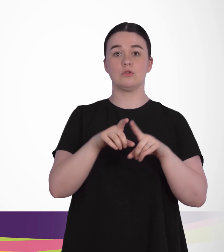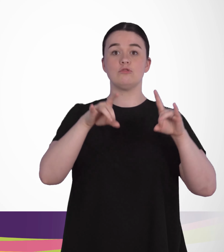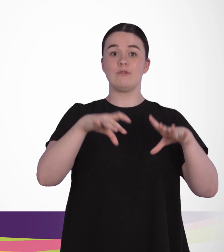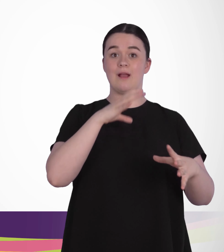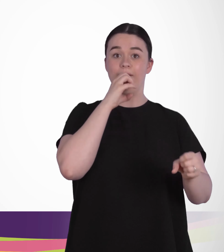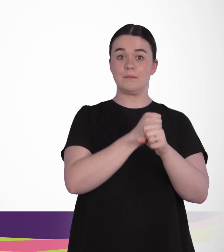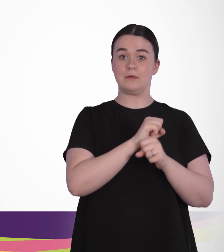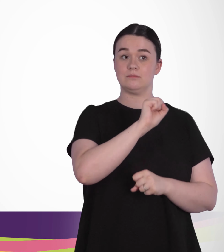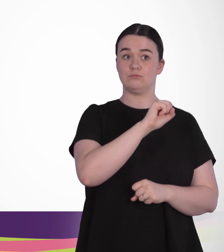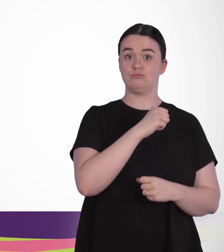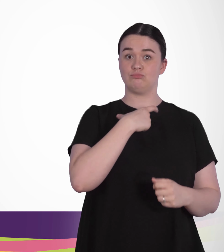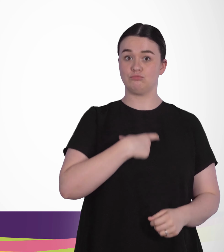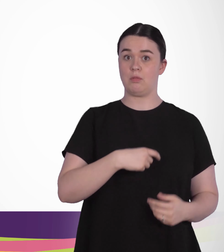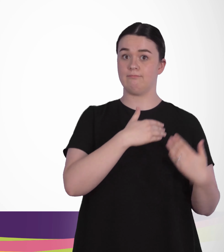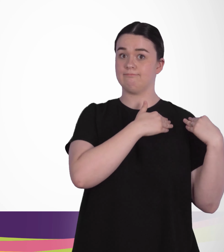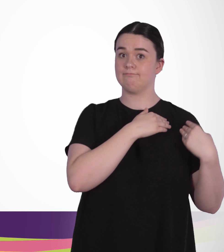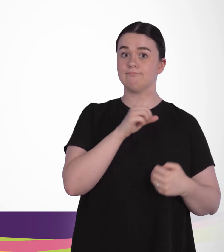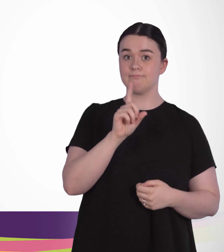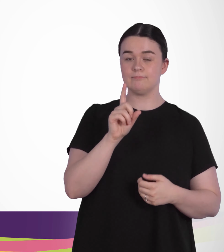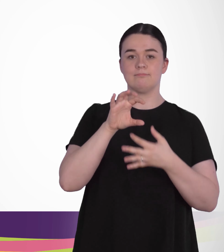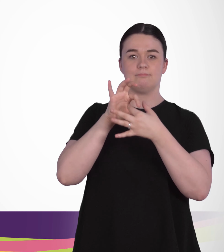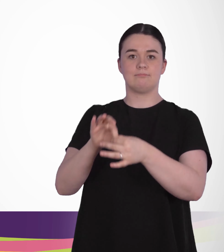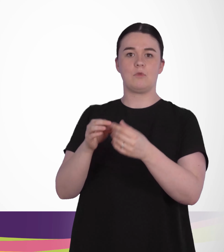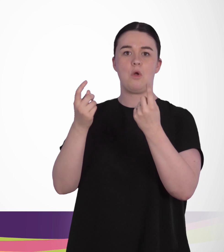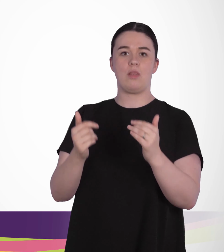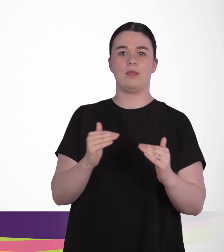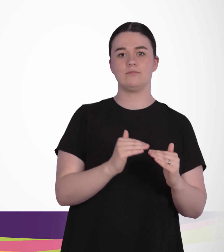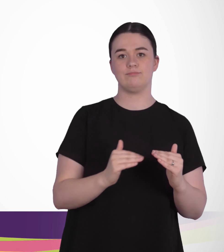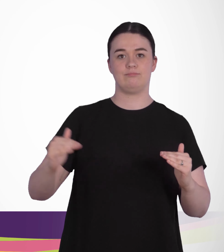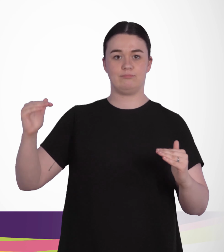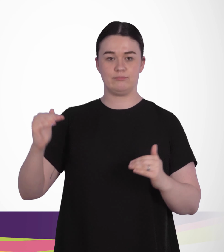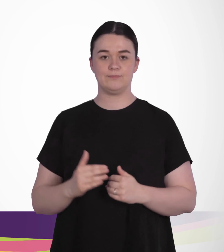Australian Government’s role in the early years.